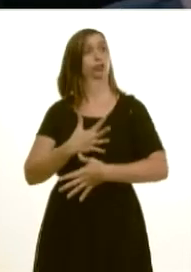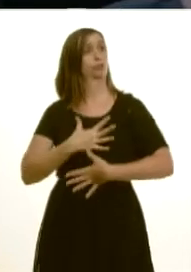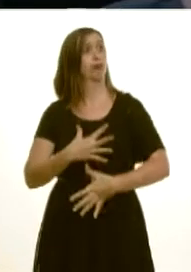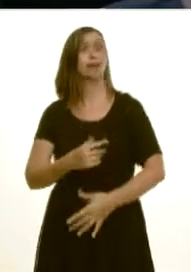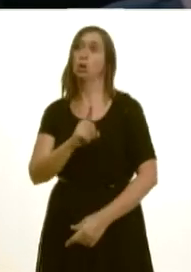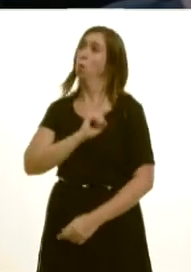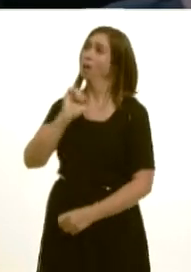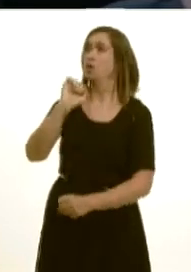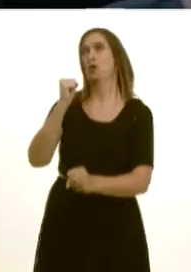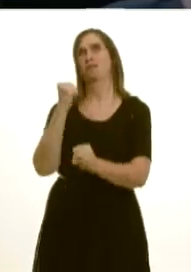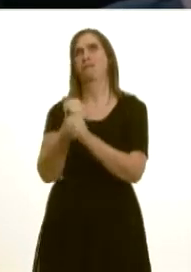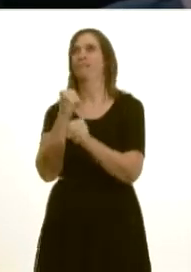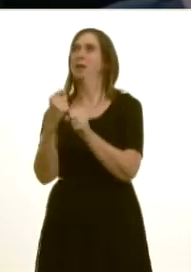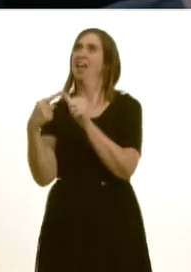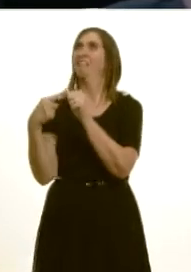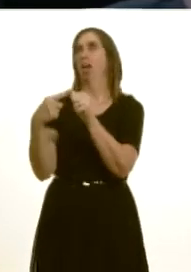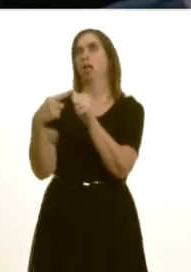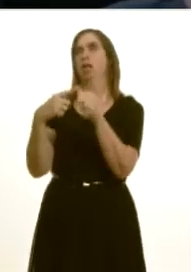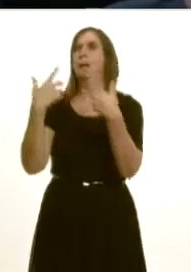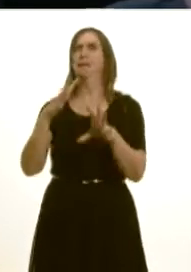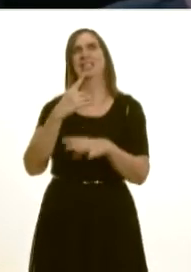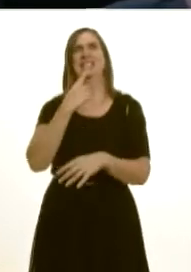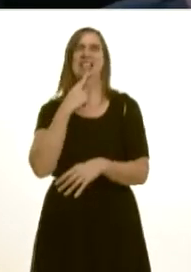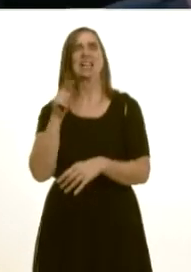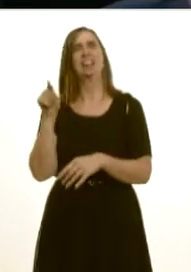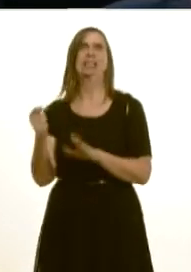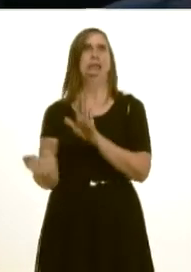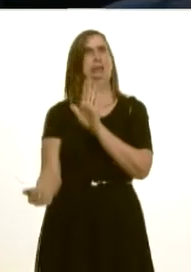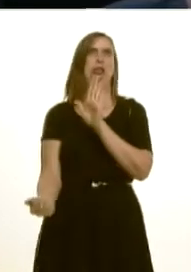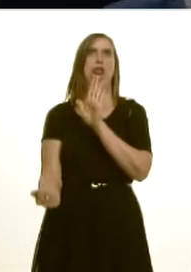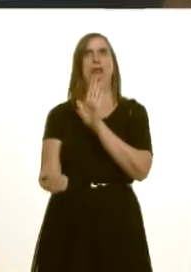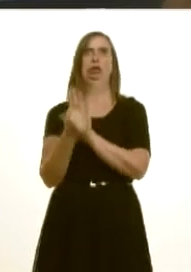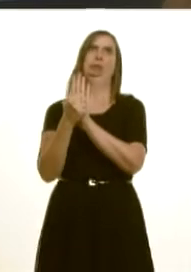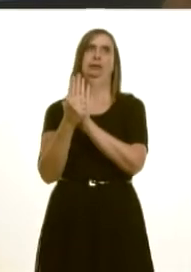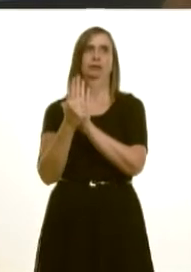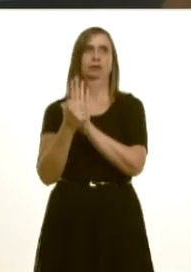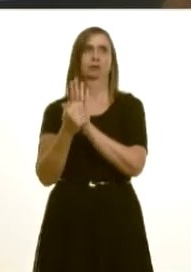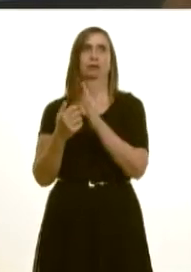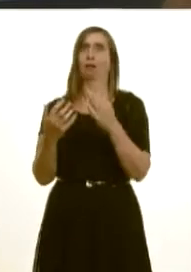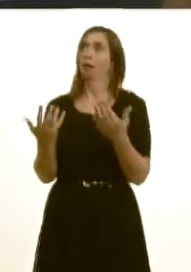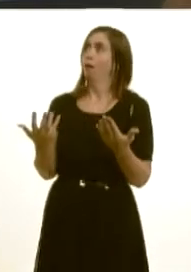own Government’s adviser described it as ‘plain stupid’. The response from your